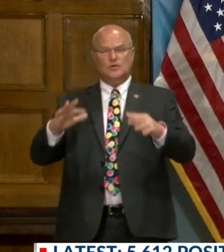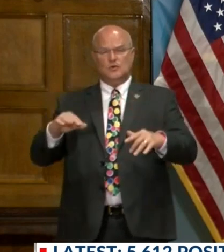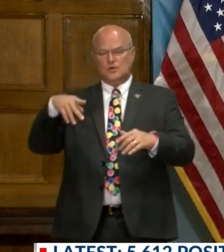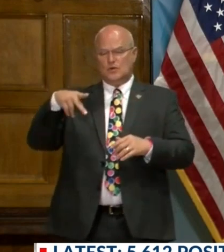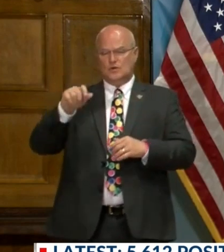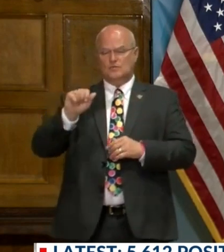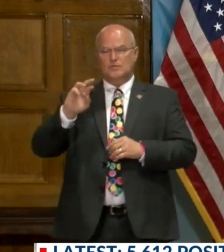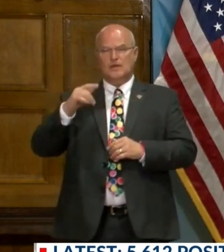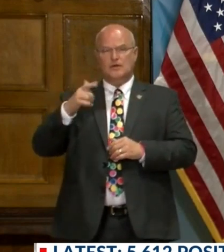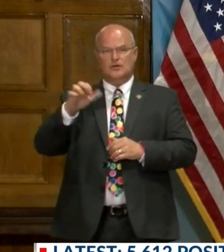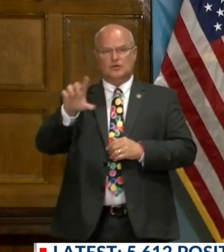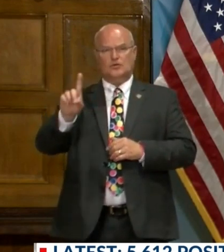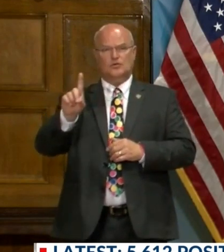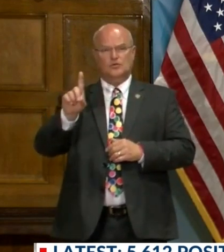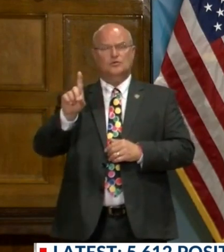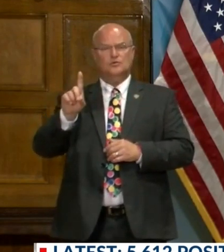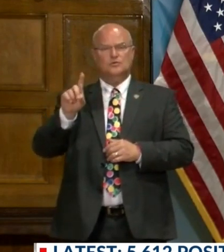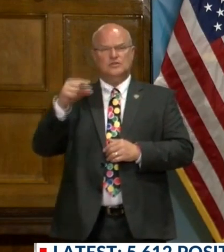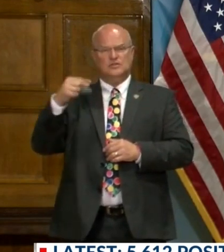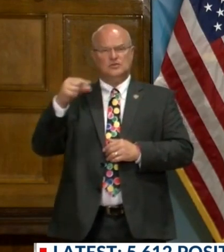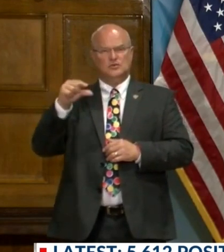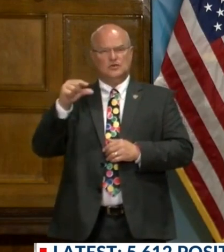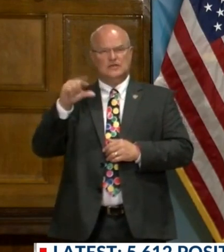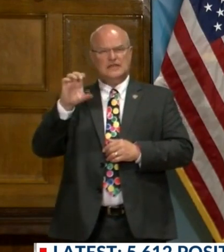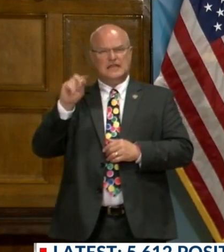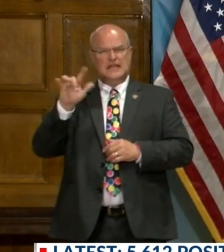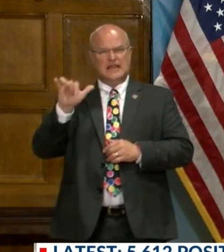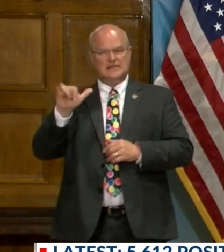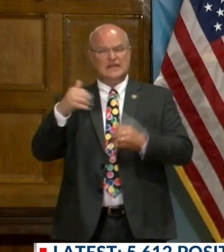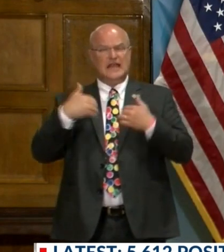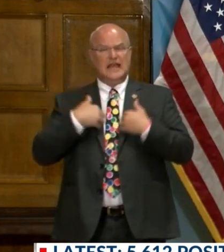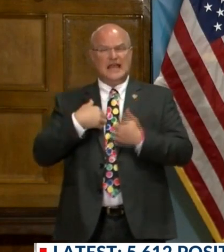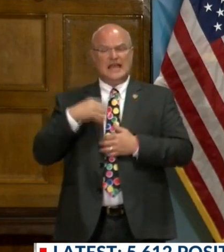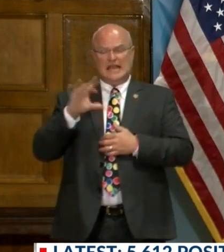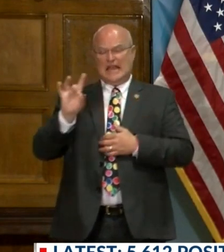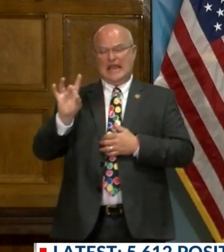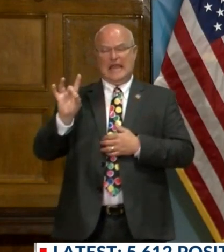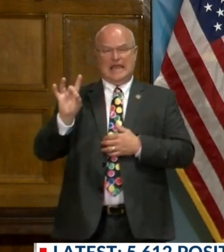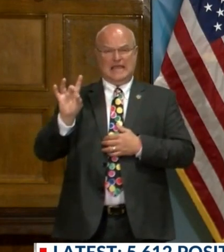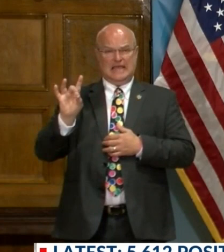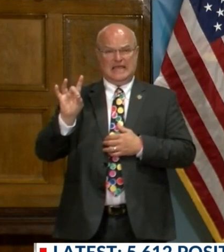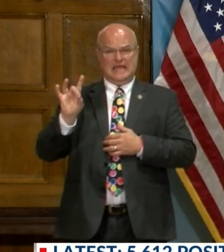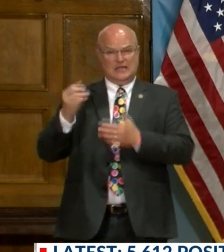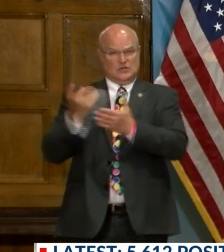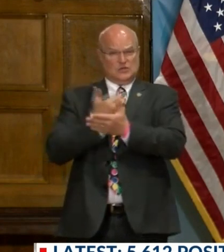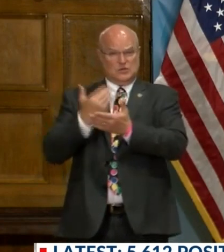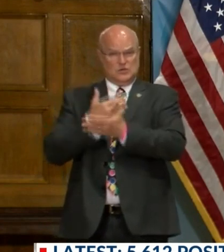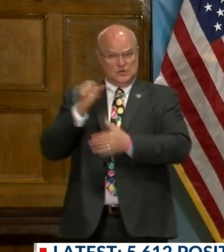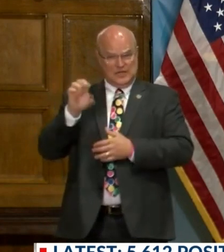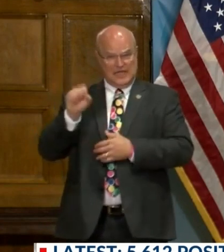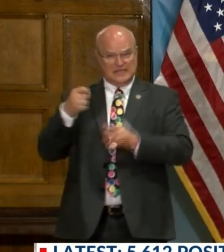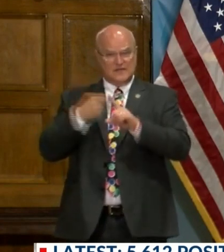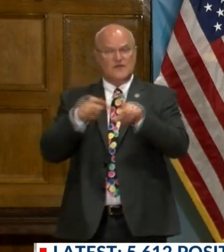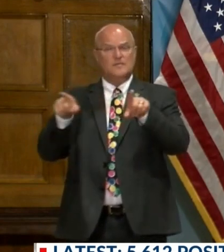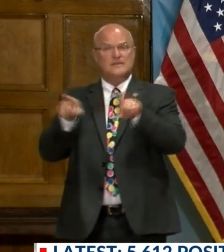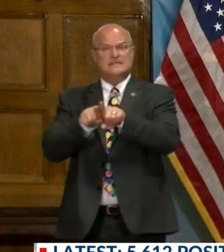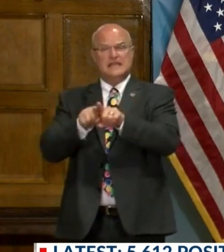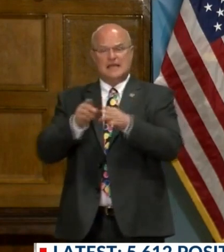COMMUNITY. BENTON COUNTY HAD 22. THEN SKIP ON DOWN TO